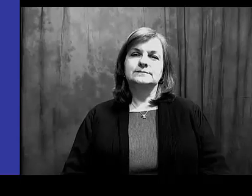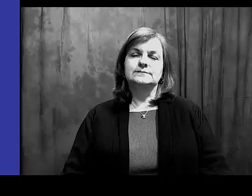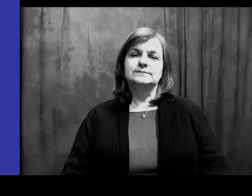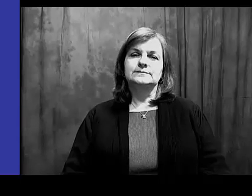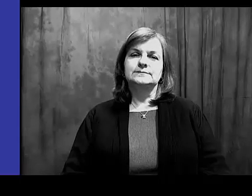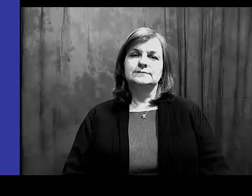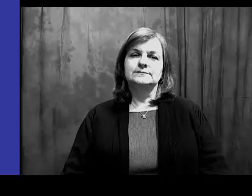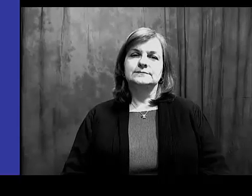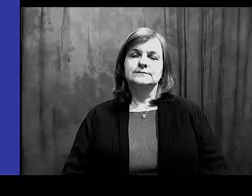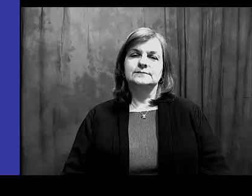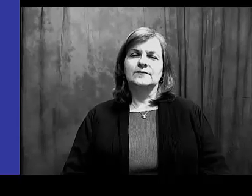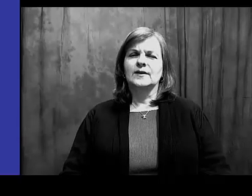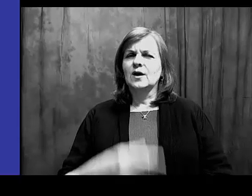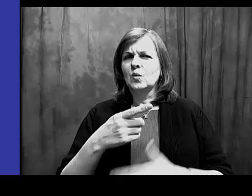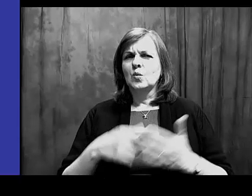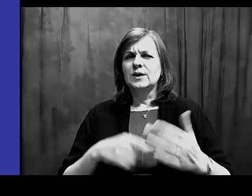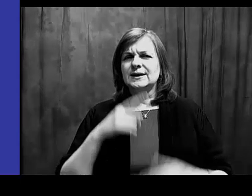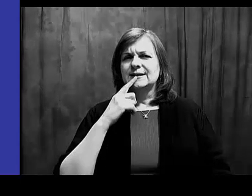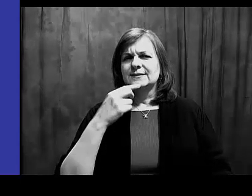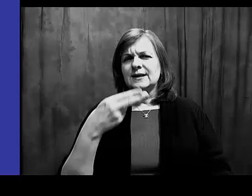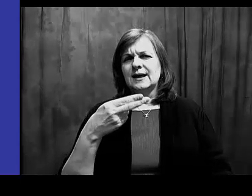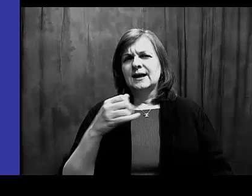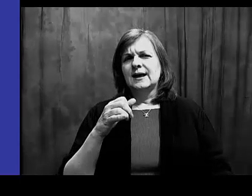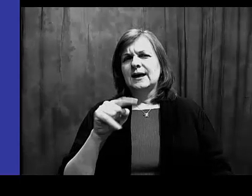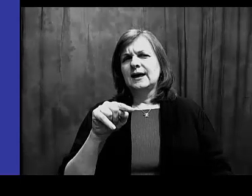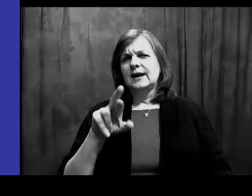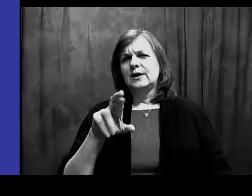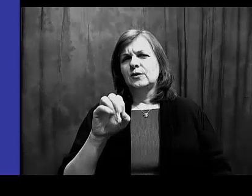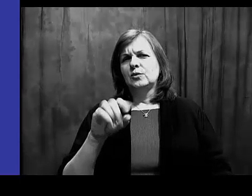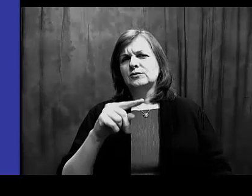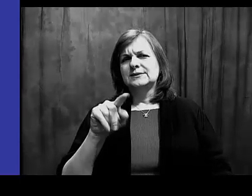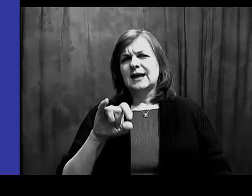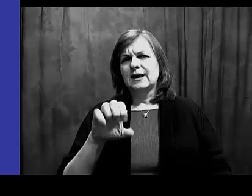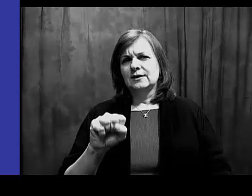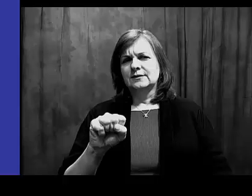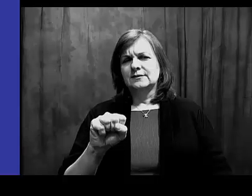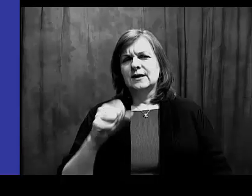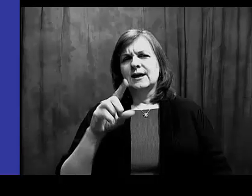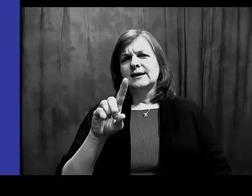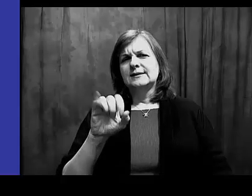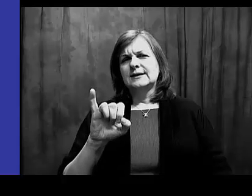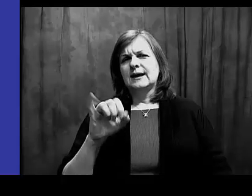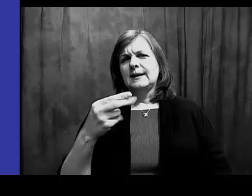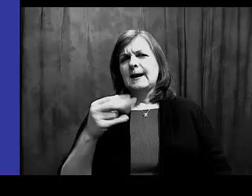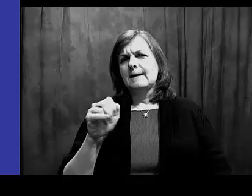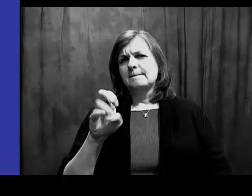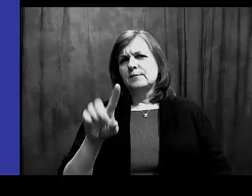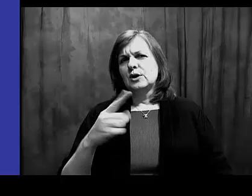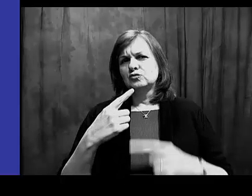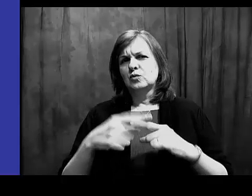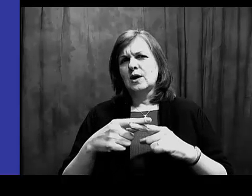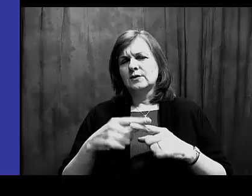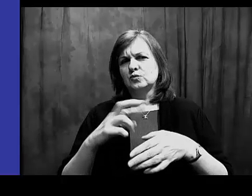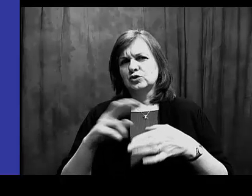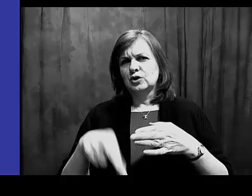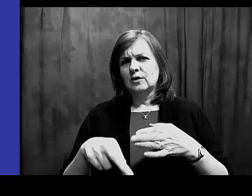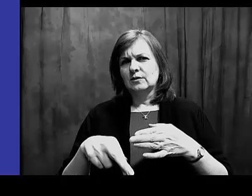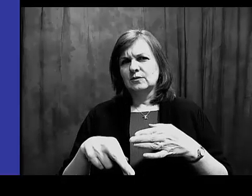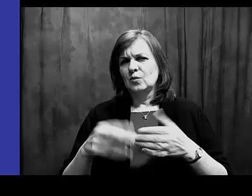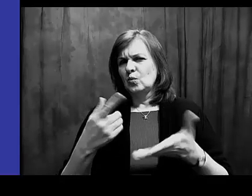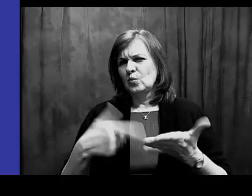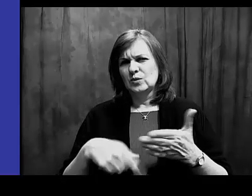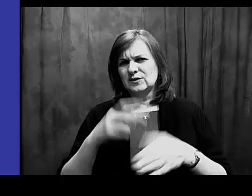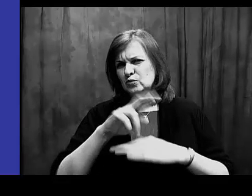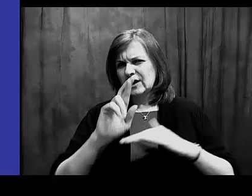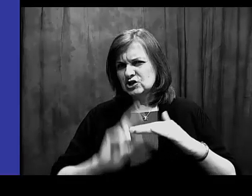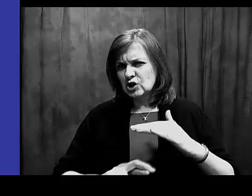so what did we say a heterozygouse dihybrid hybrid cross would produce for the phenotypic ratio?